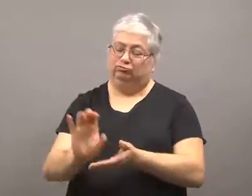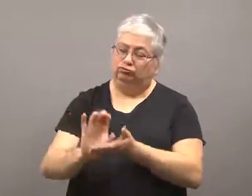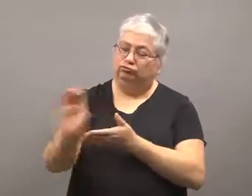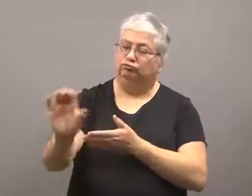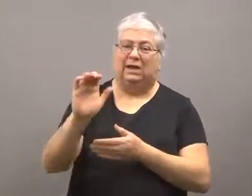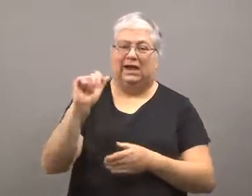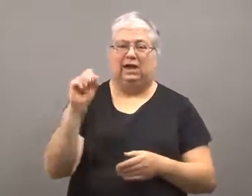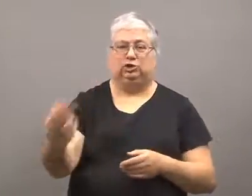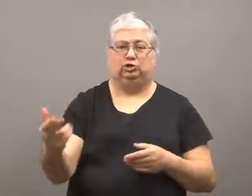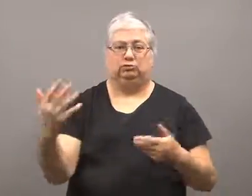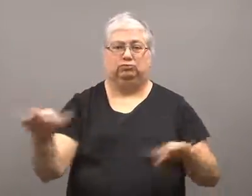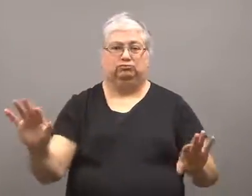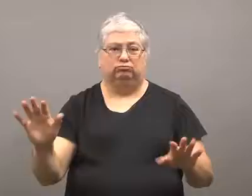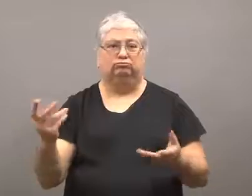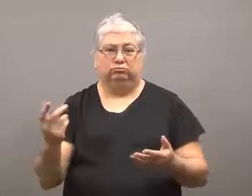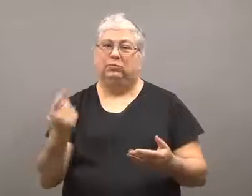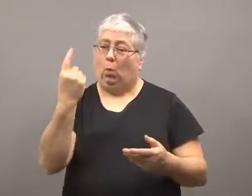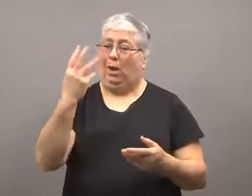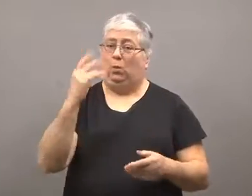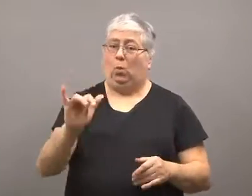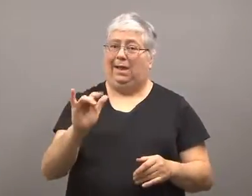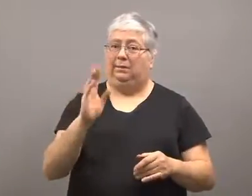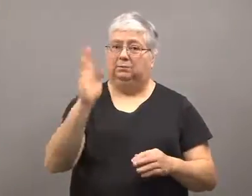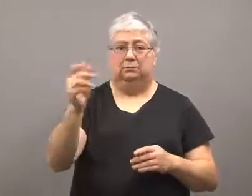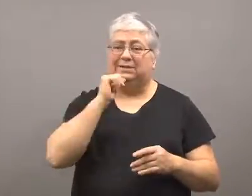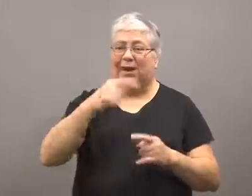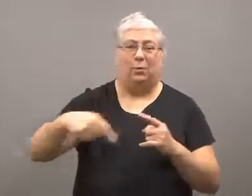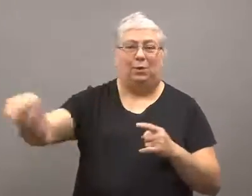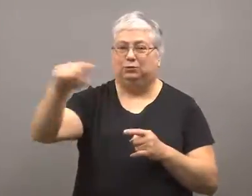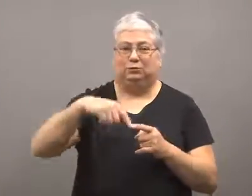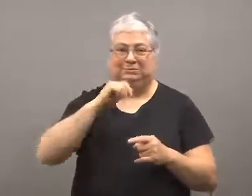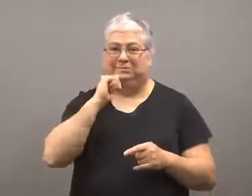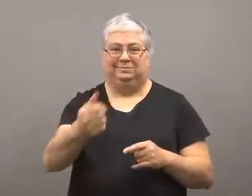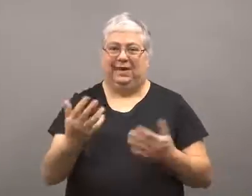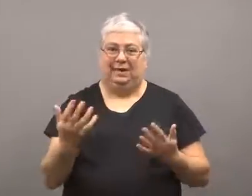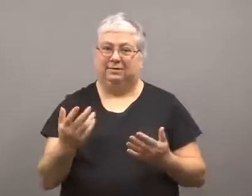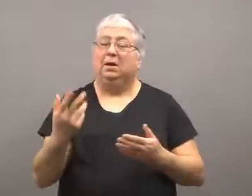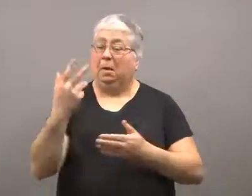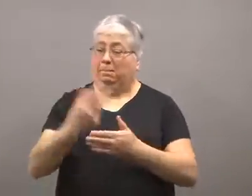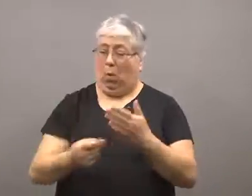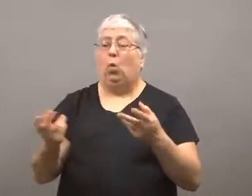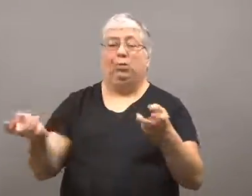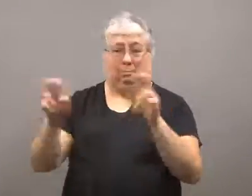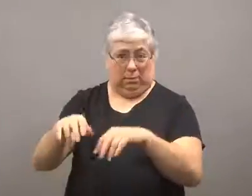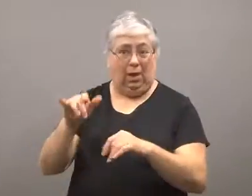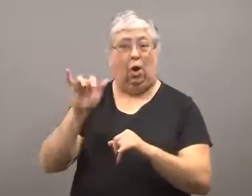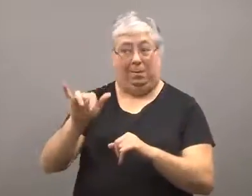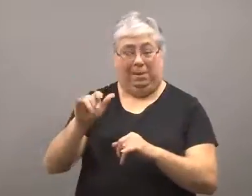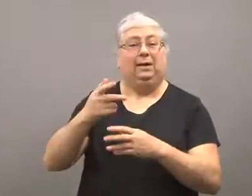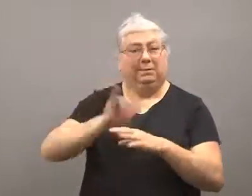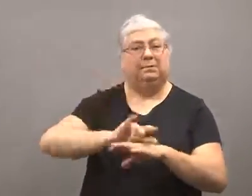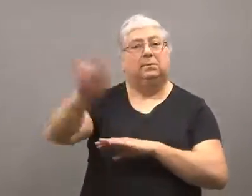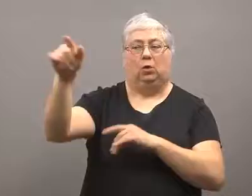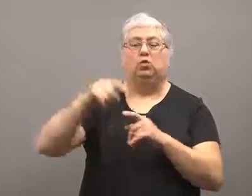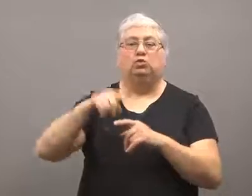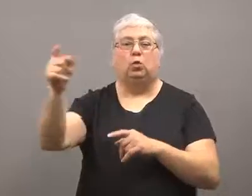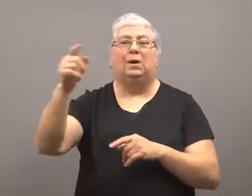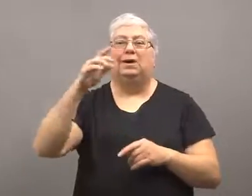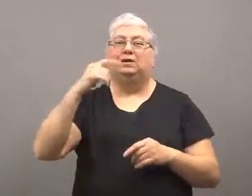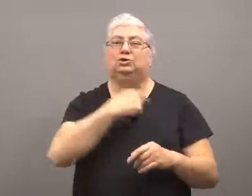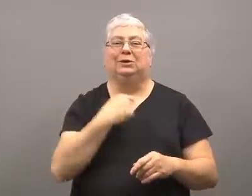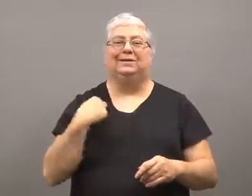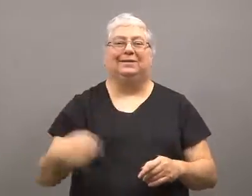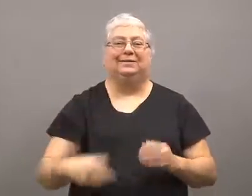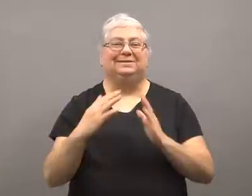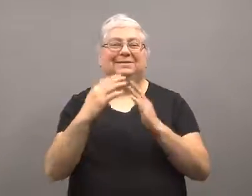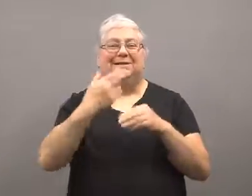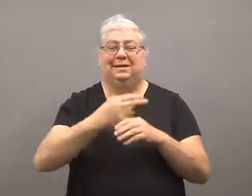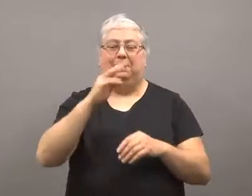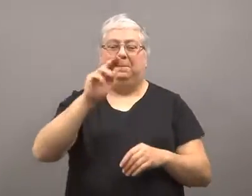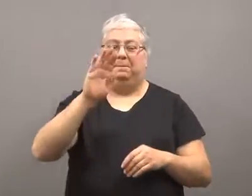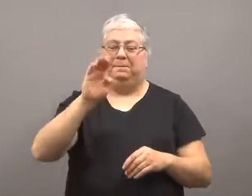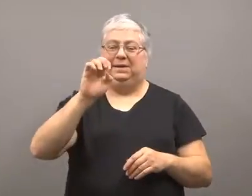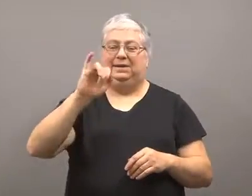He paid cash for the one way tickets.